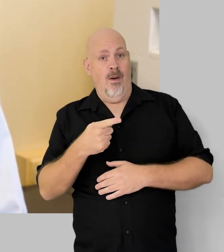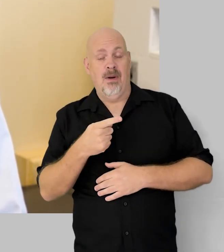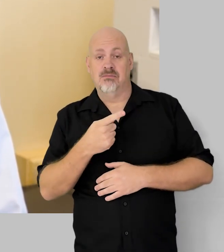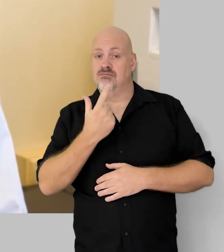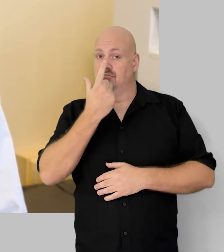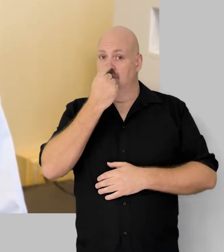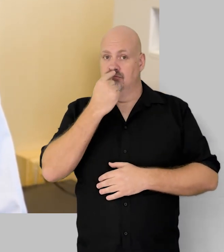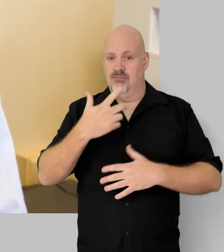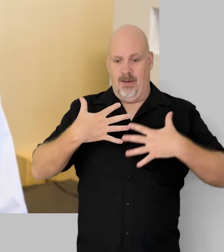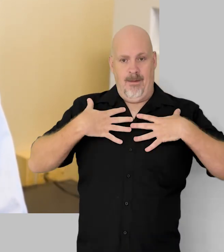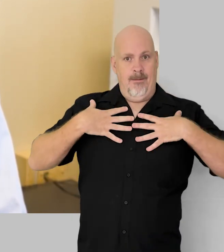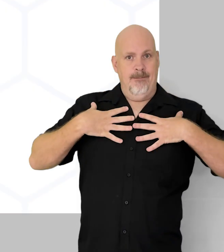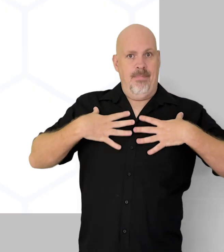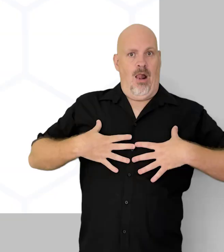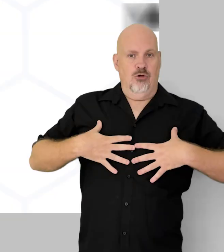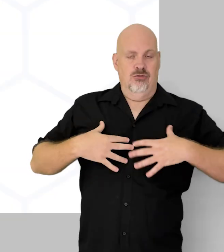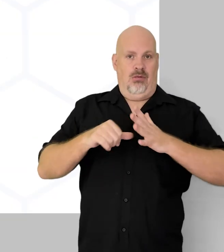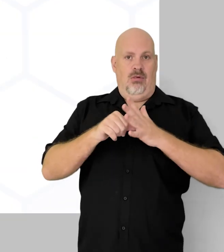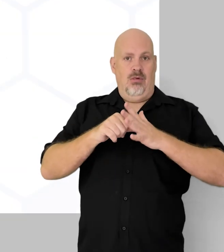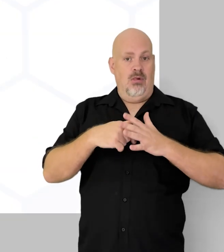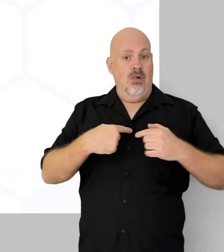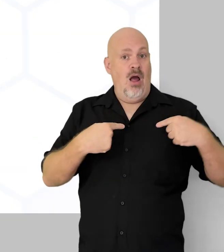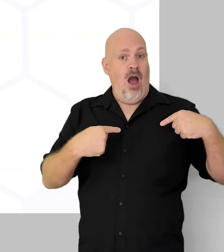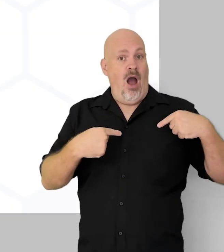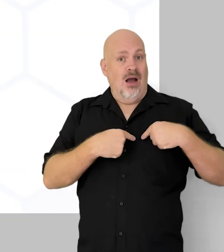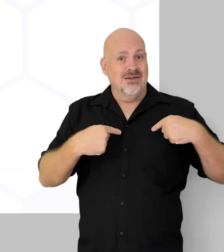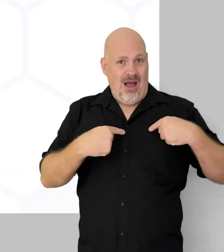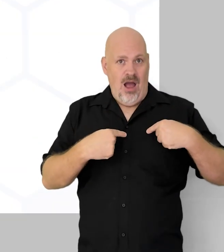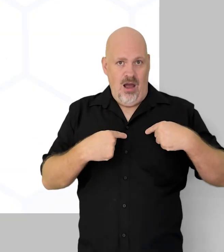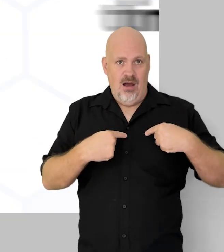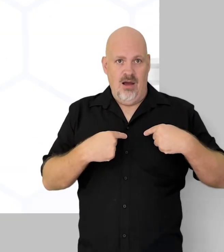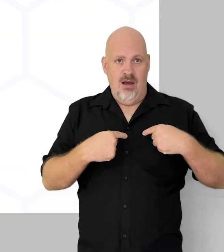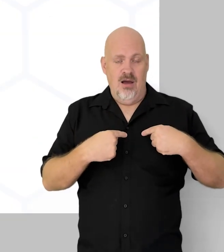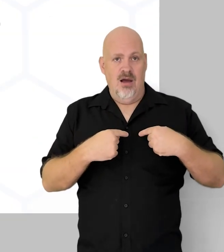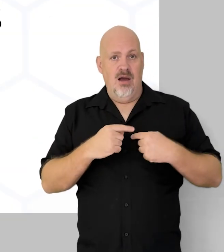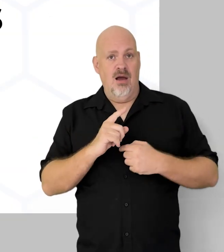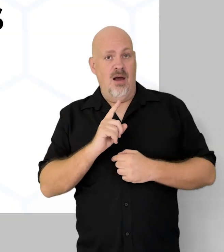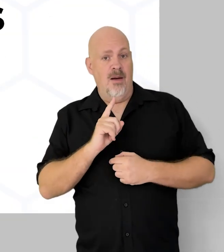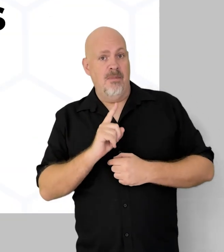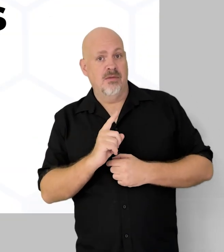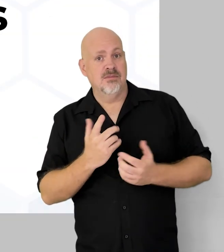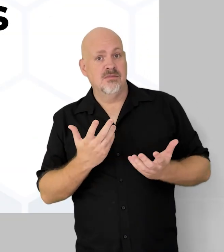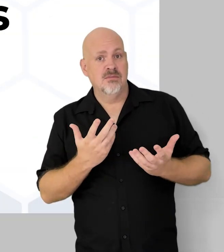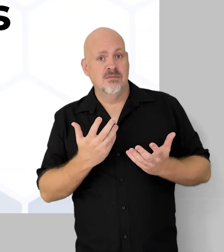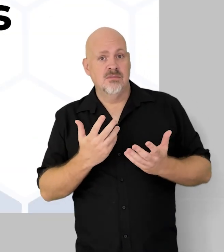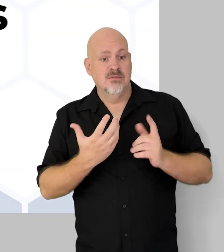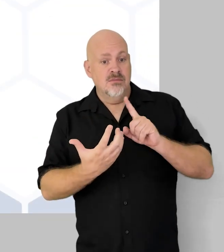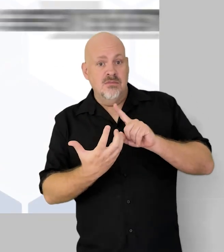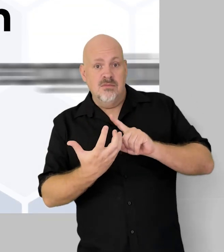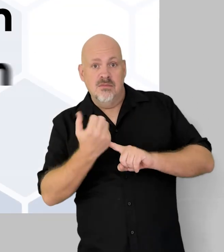but it sees the modifiable factors, including timely access to care, early